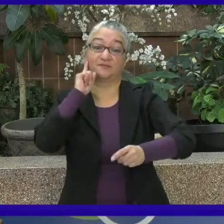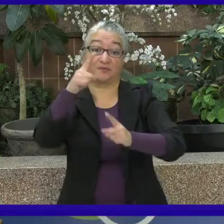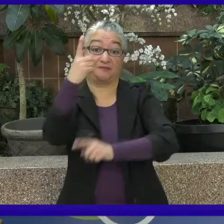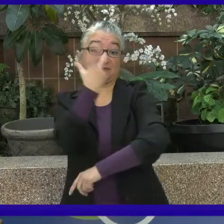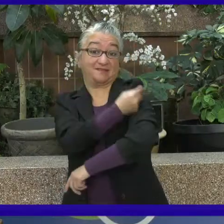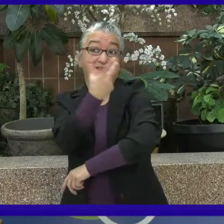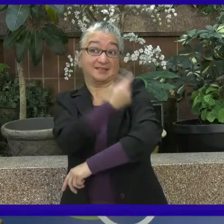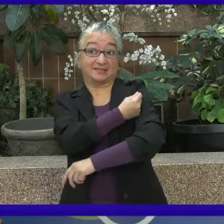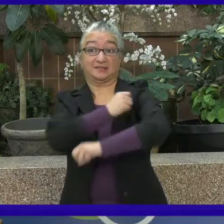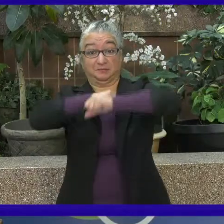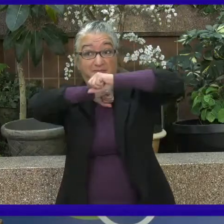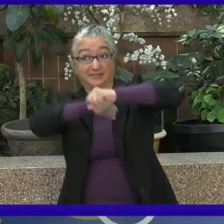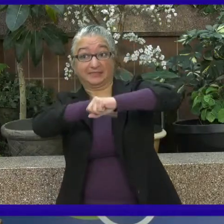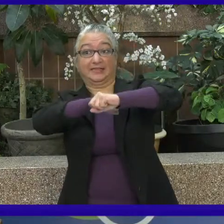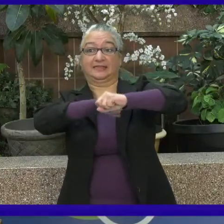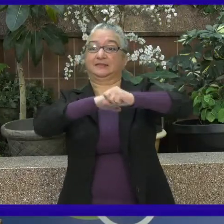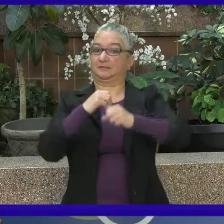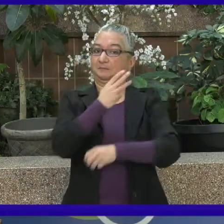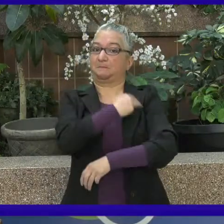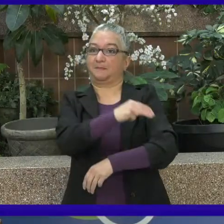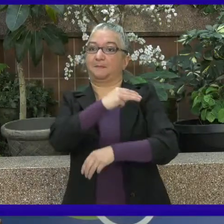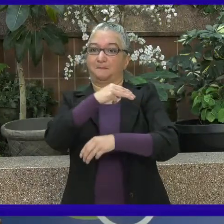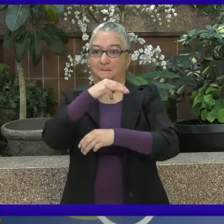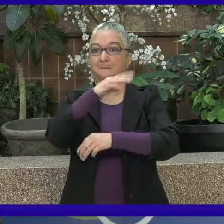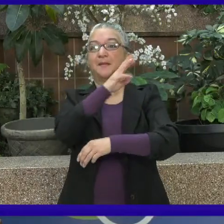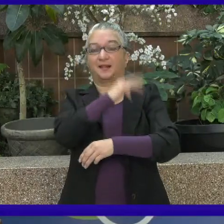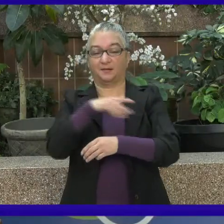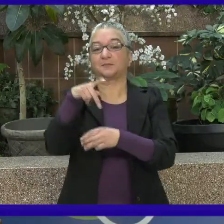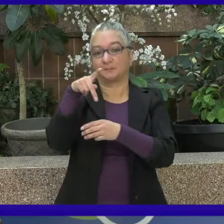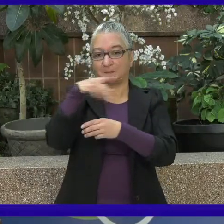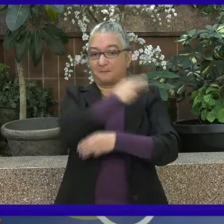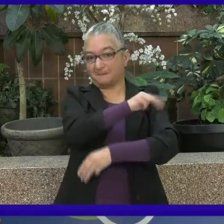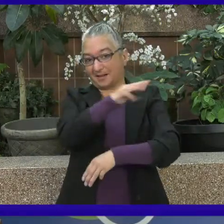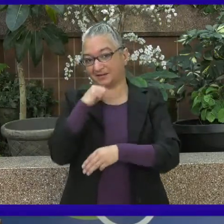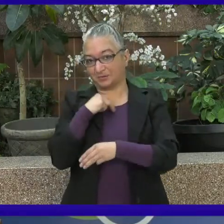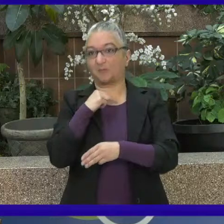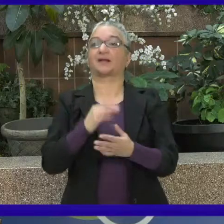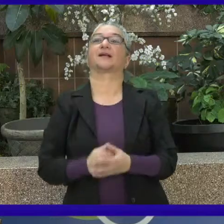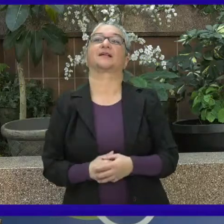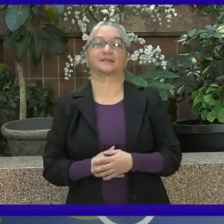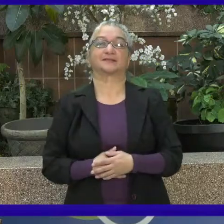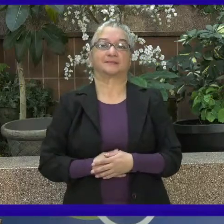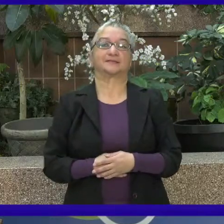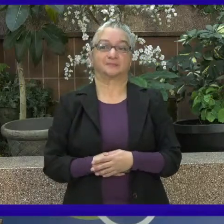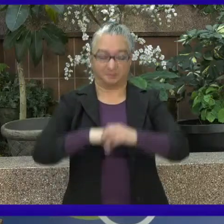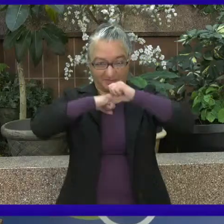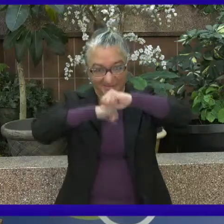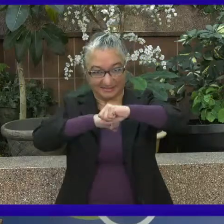is it has been our honor to be a part of this and we see this as our responsibility as a university